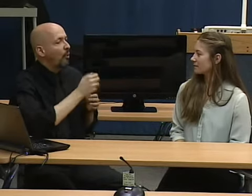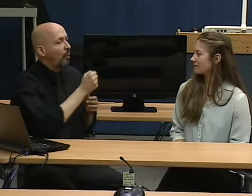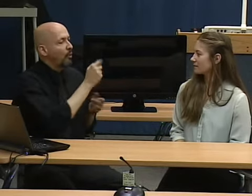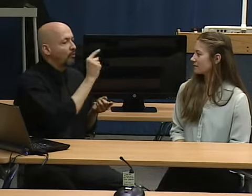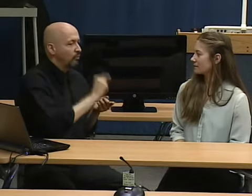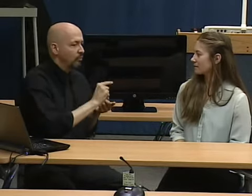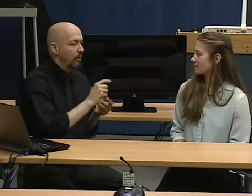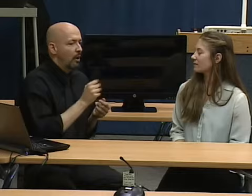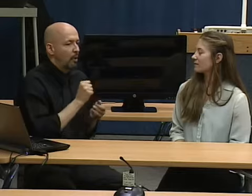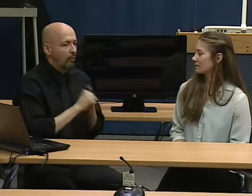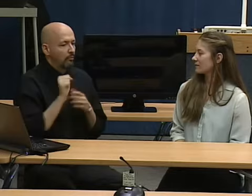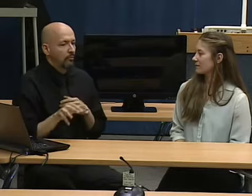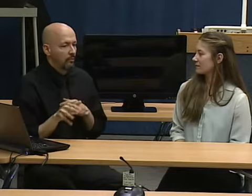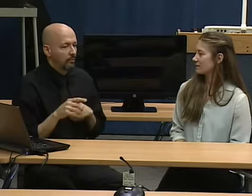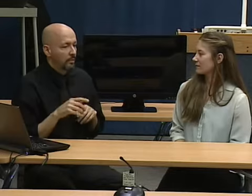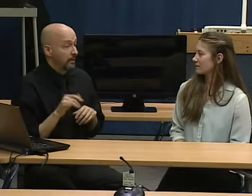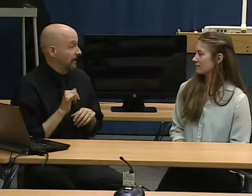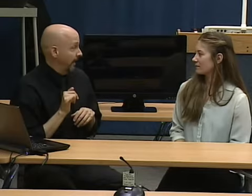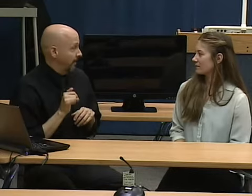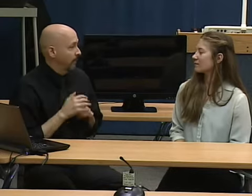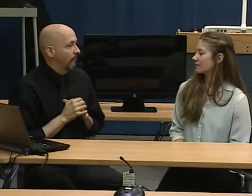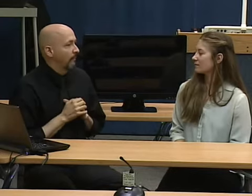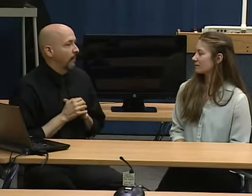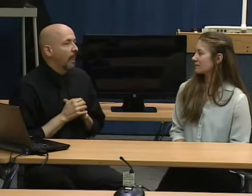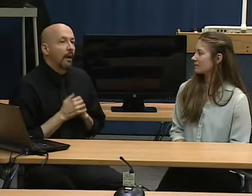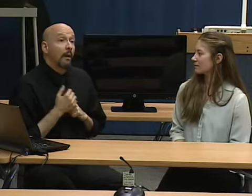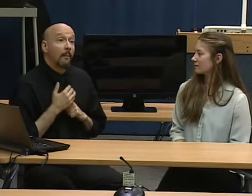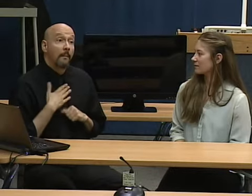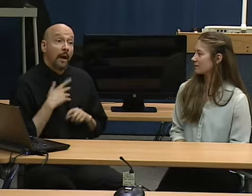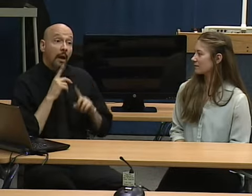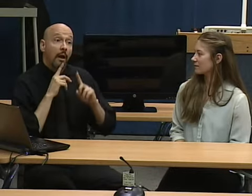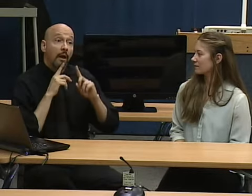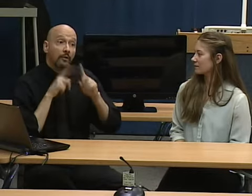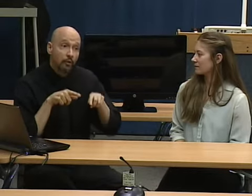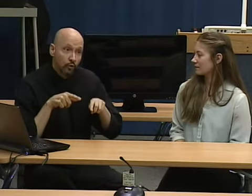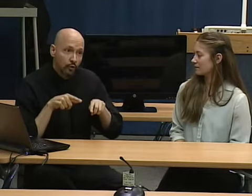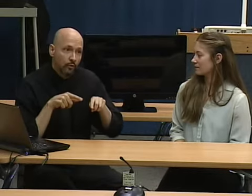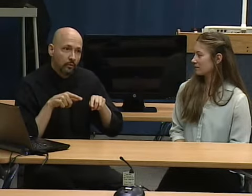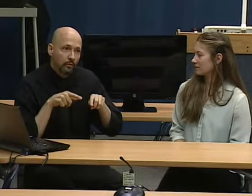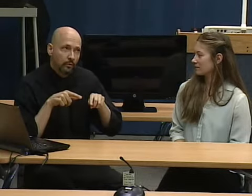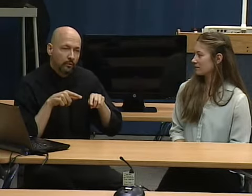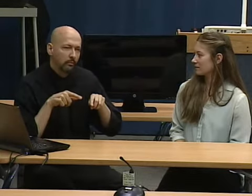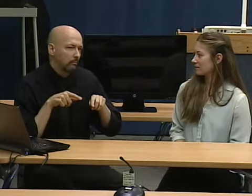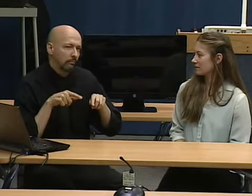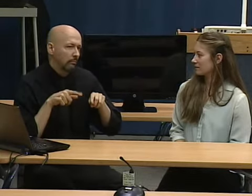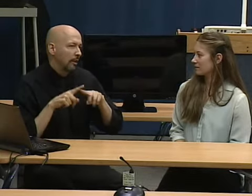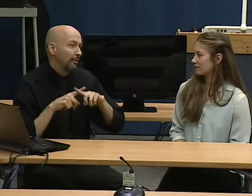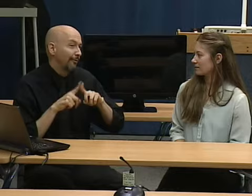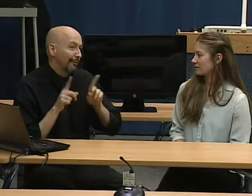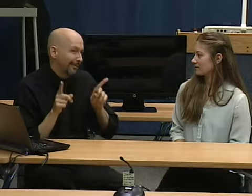So, to reduce something or getting rid of something, is it the same thing? My answer: They're different.